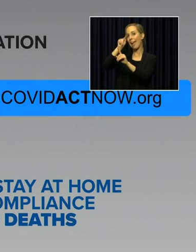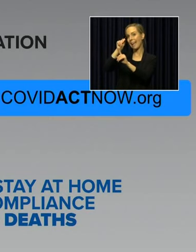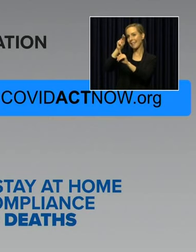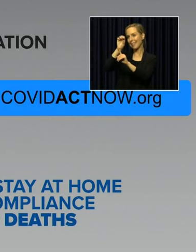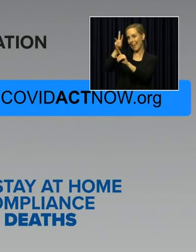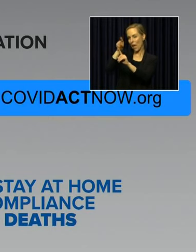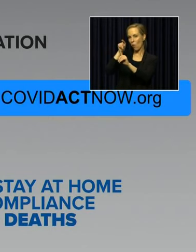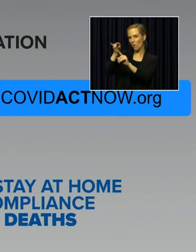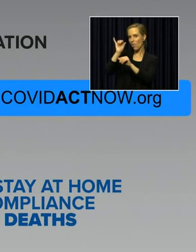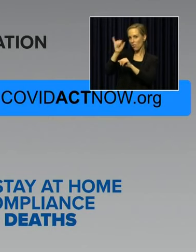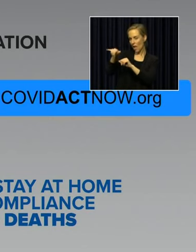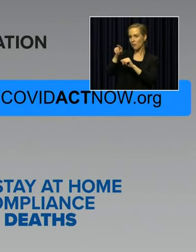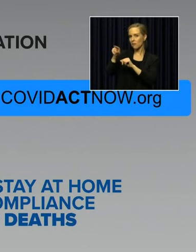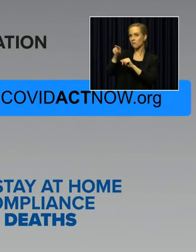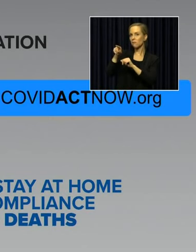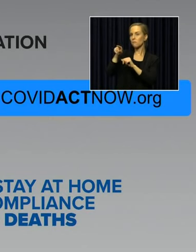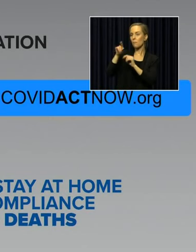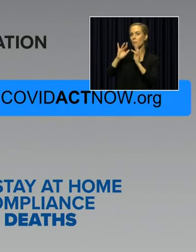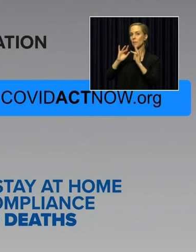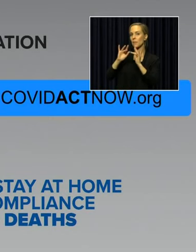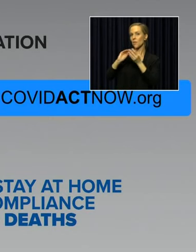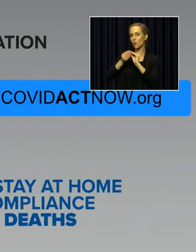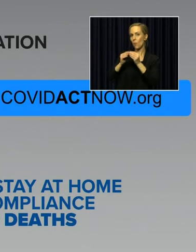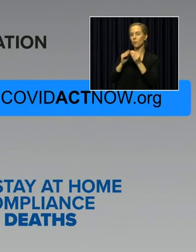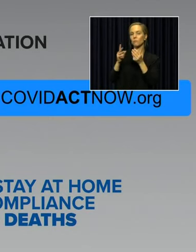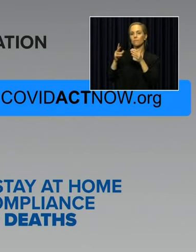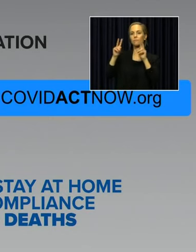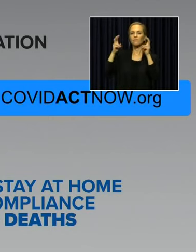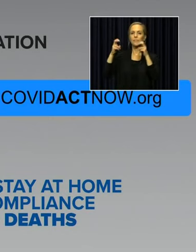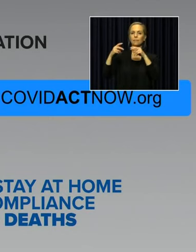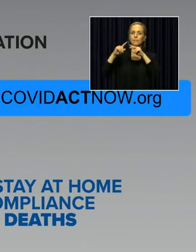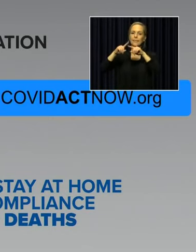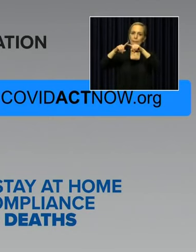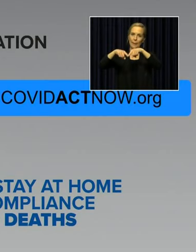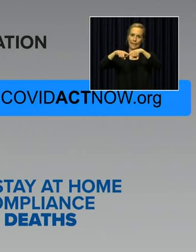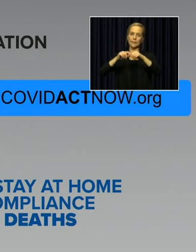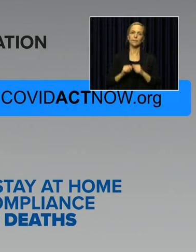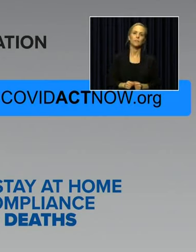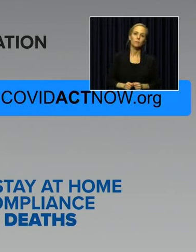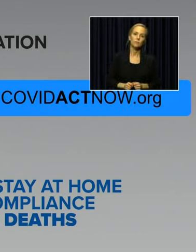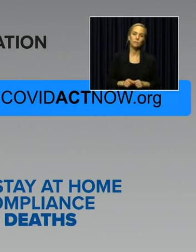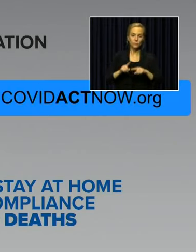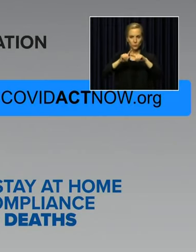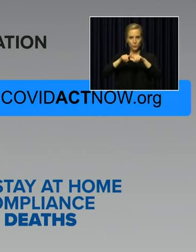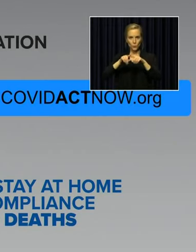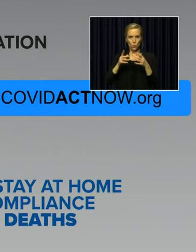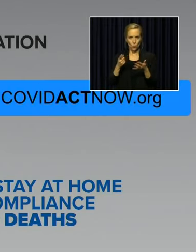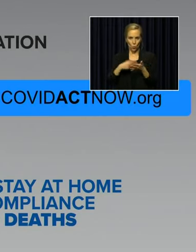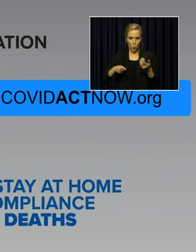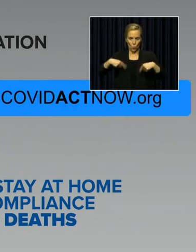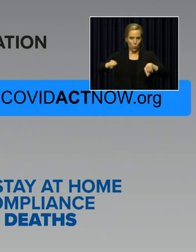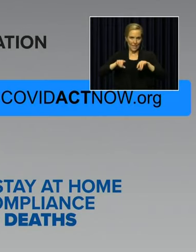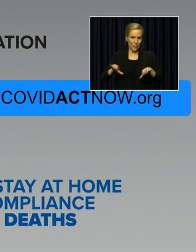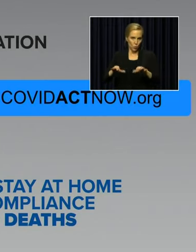SO INFLUENZA SPREADS AT LEAST SIMILARLY IF NOT VERY SIMILARLY